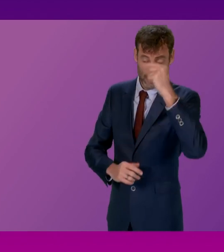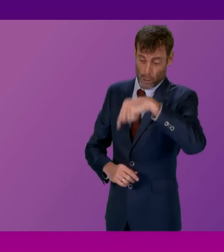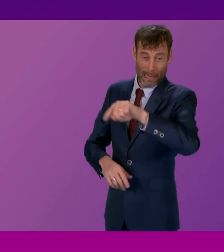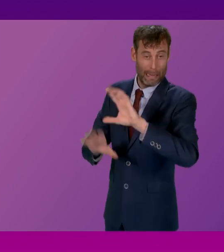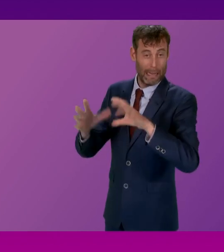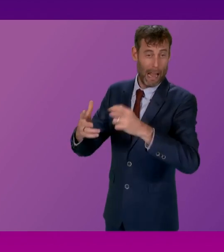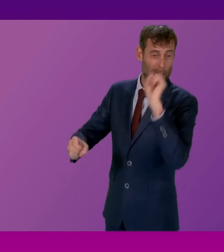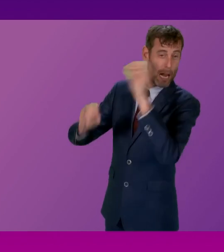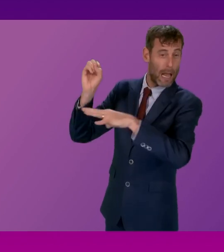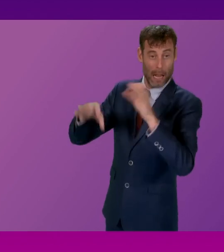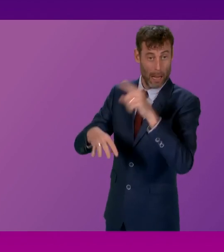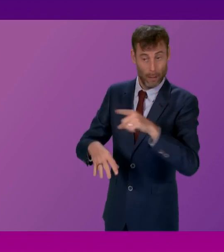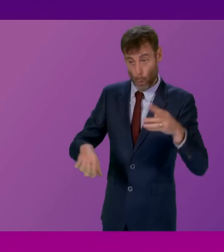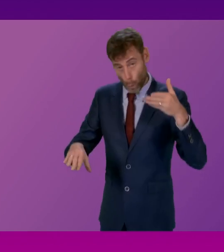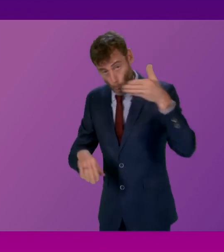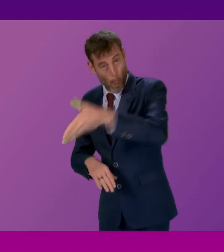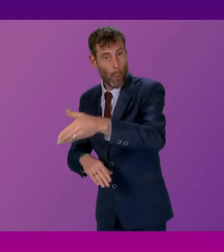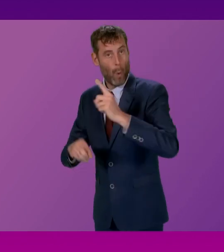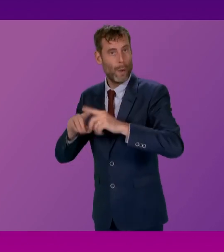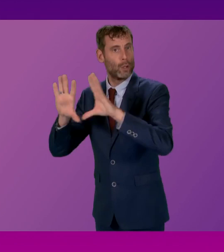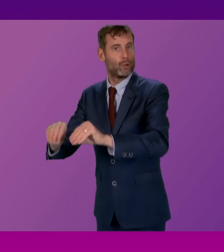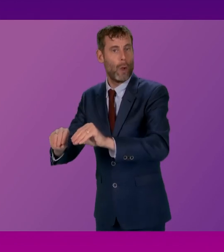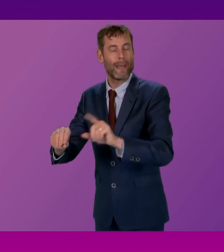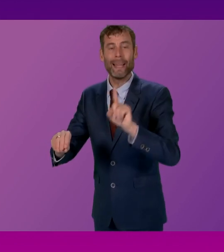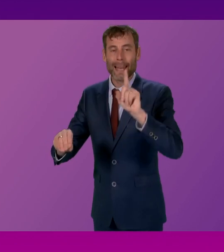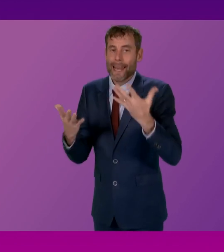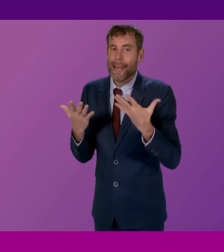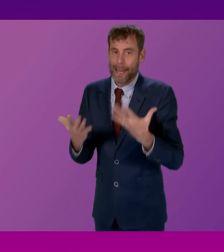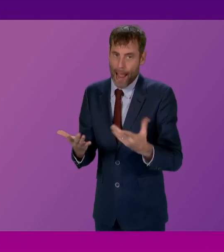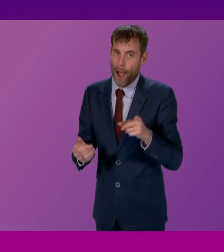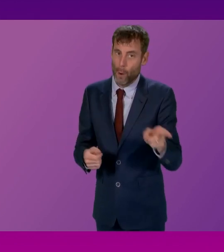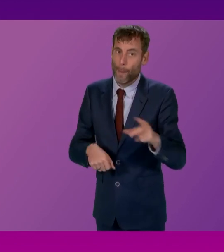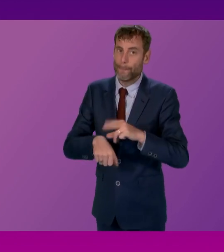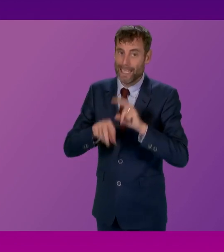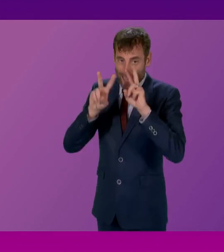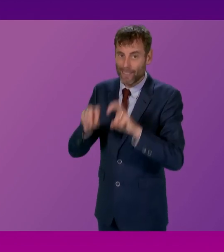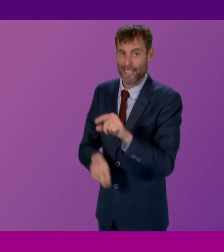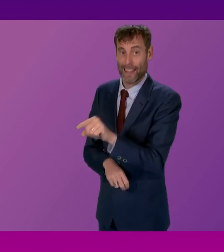There is an open police investigation under way, so I urge anyone who has information